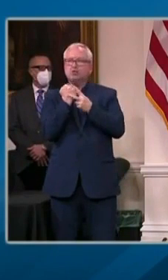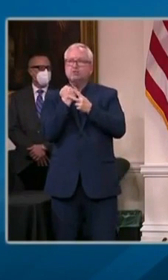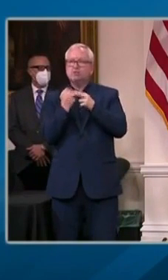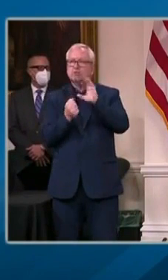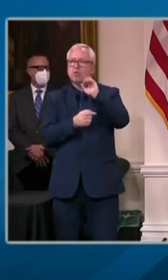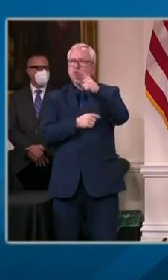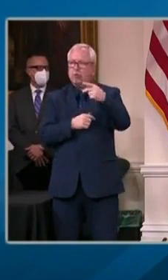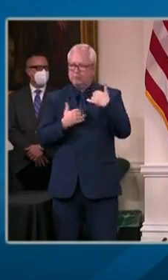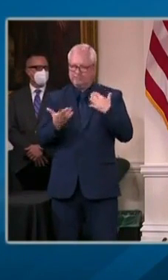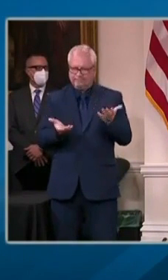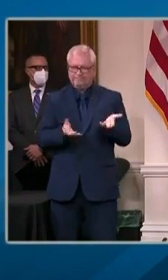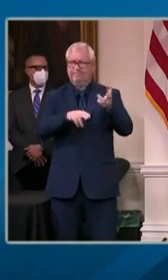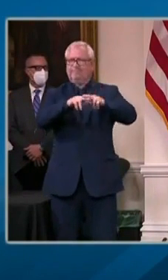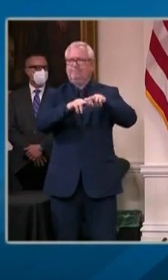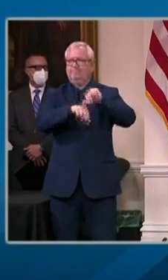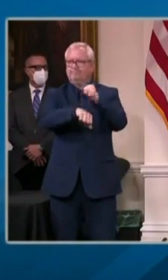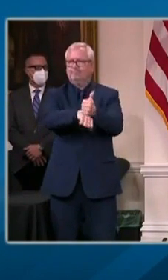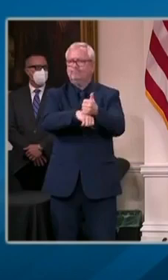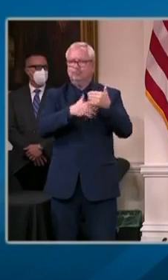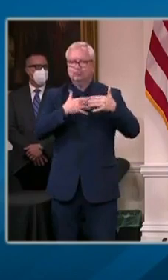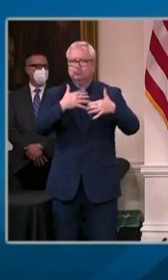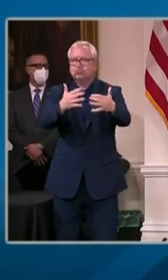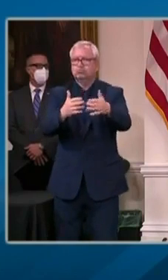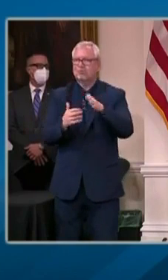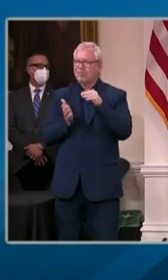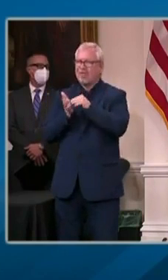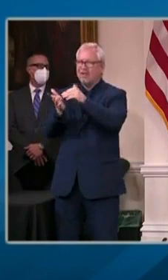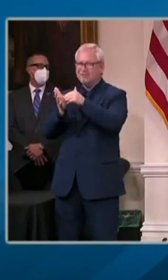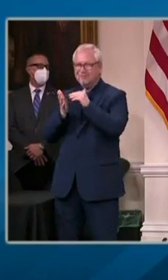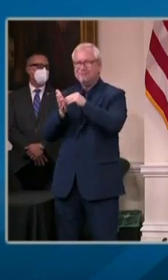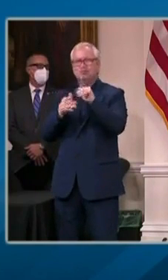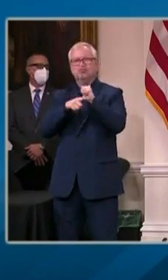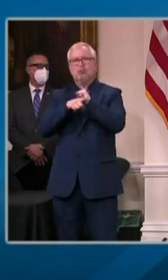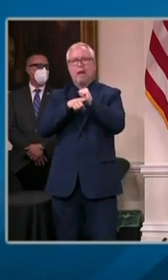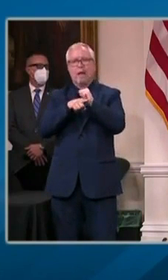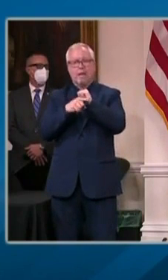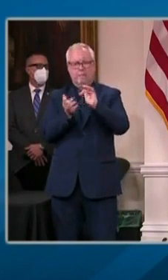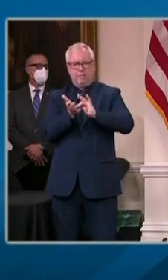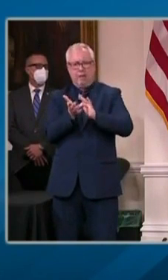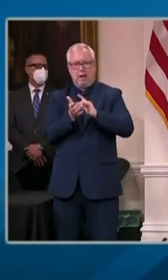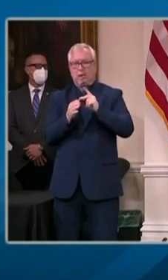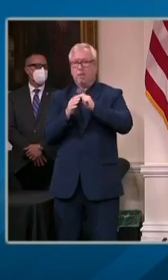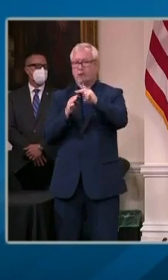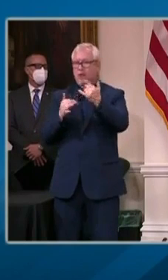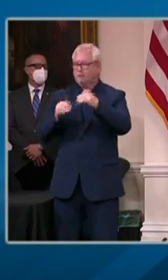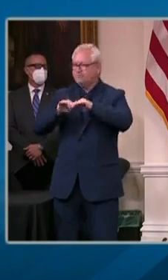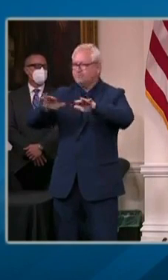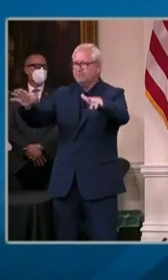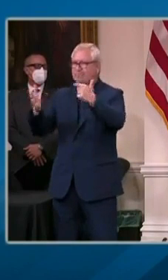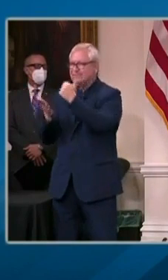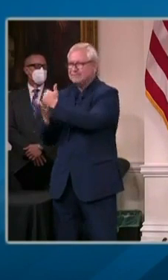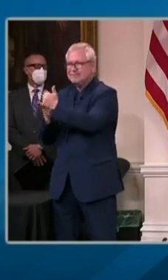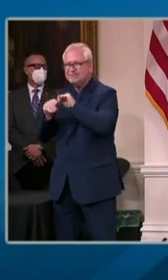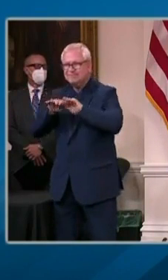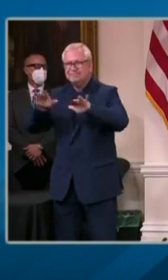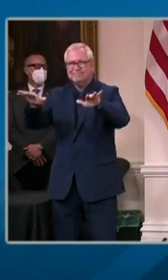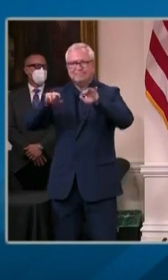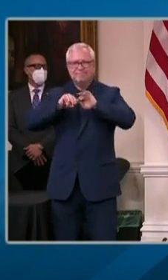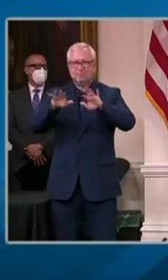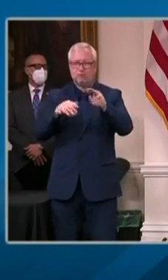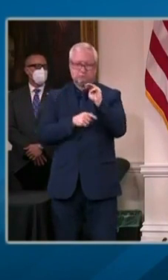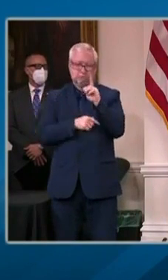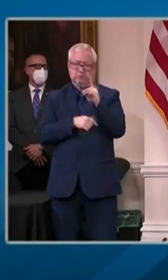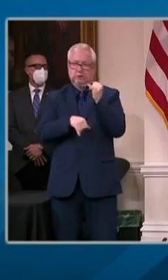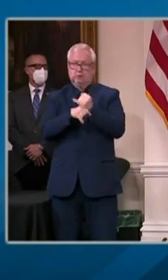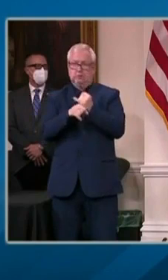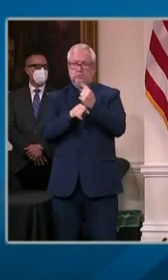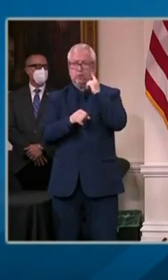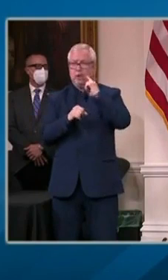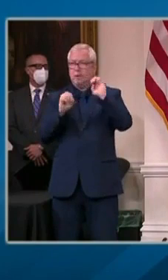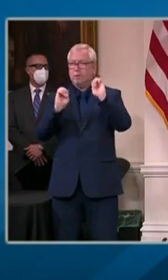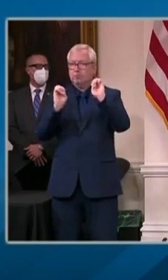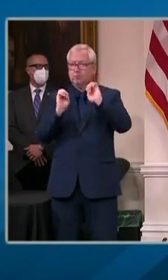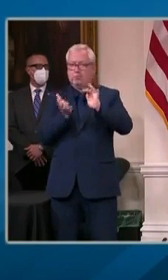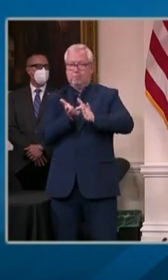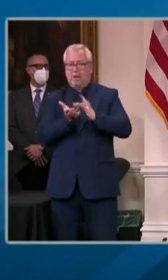WE ACTIVATED THE MARYLAND MEDICAL RESERVE CORPS A FORCE OF THOUSANDS OF DEDICATED AND STRAND MEDICAL AND -- AND MEDICALLY TRAINED.